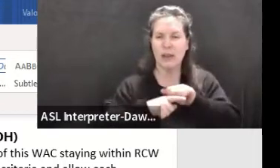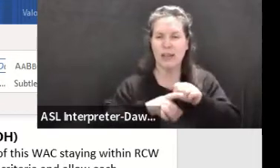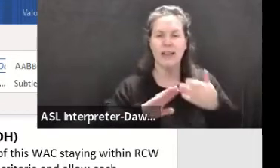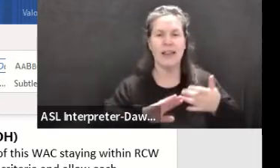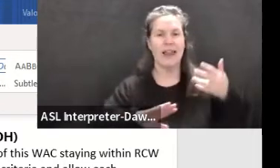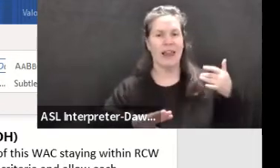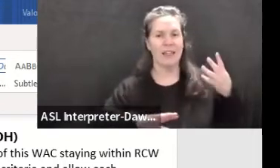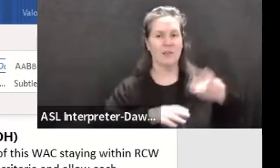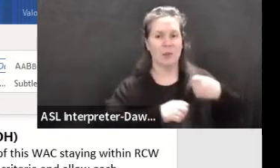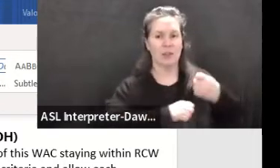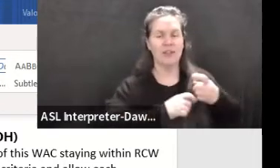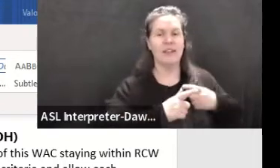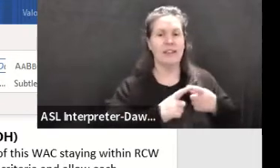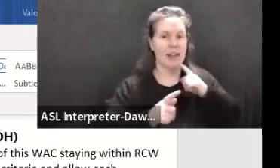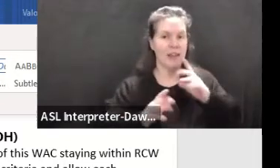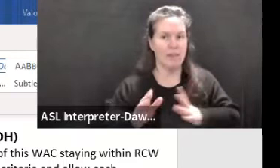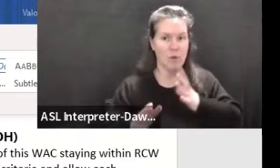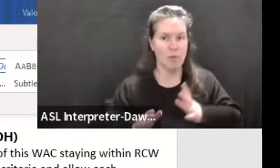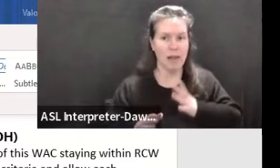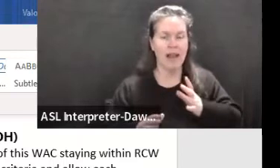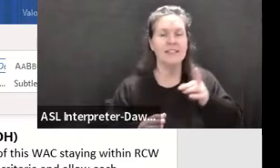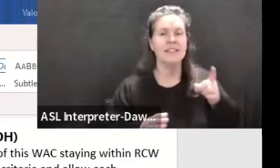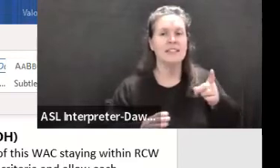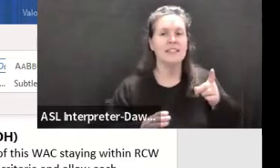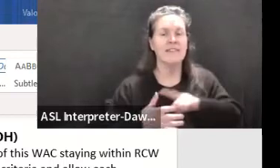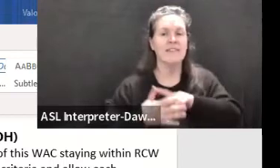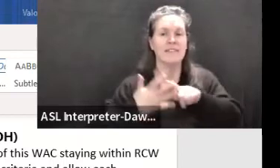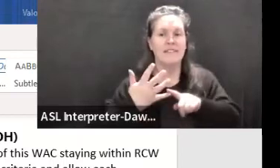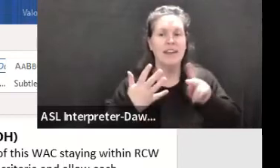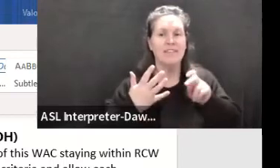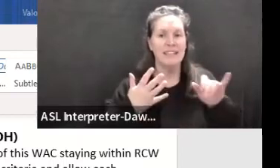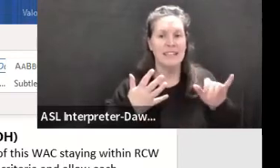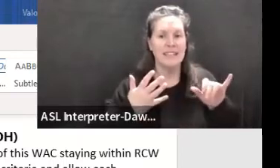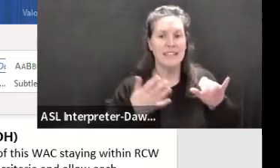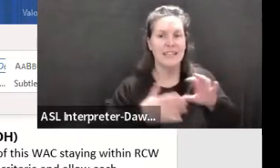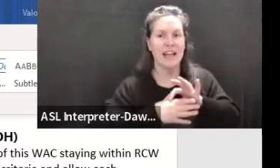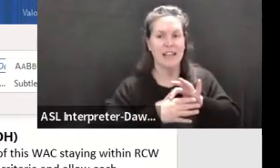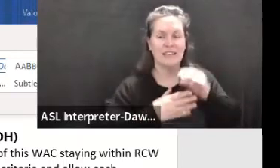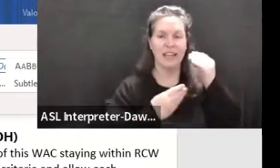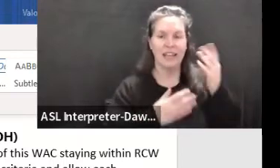and then you formalized the five key content areas last year. If you don't mind me asking,